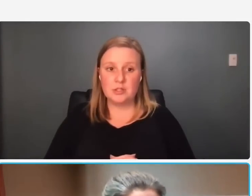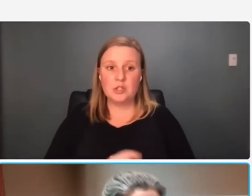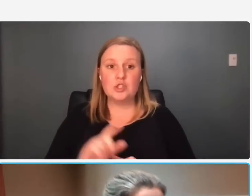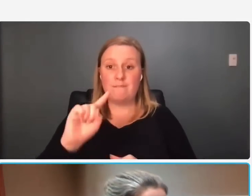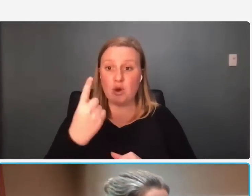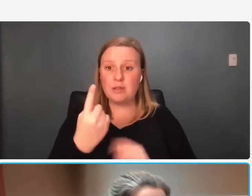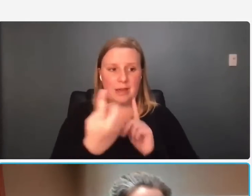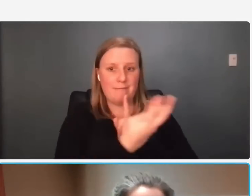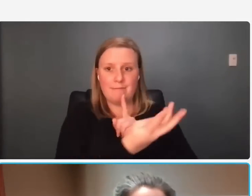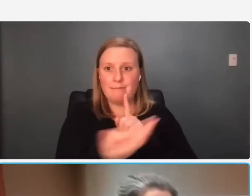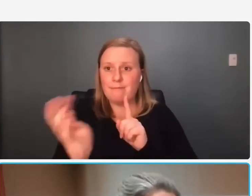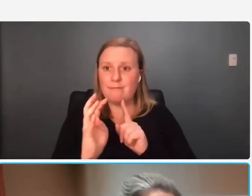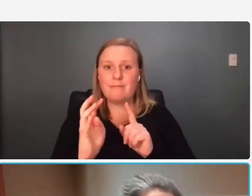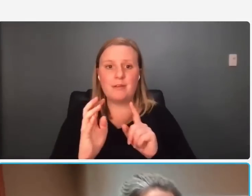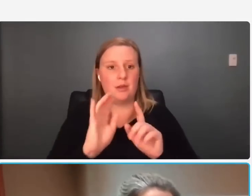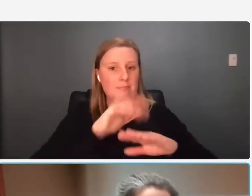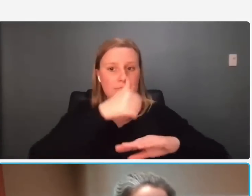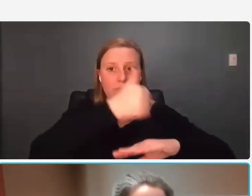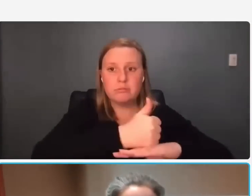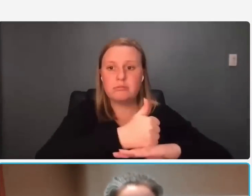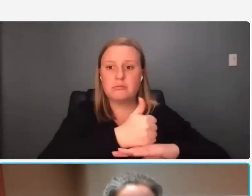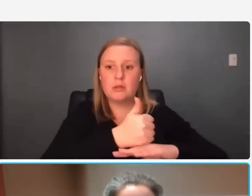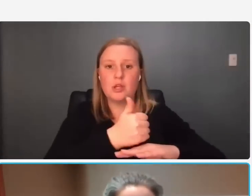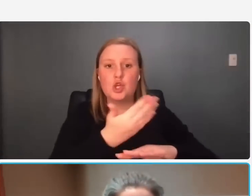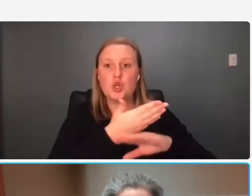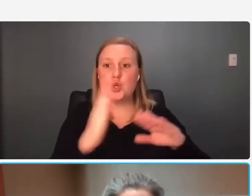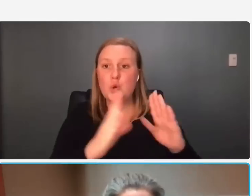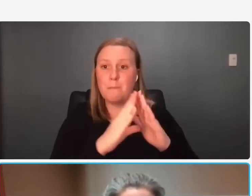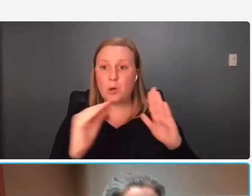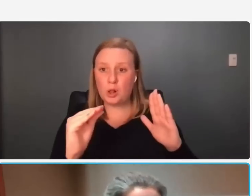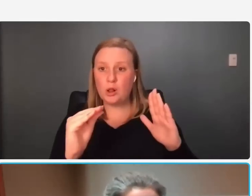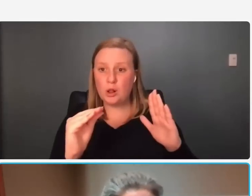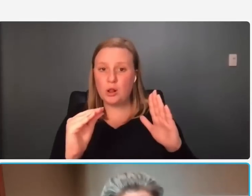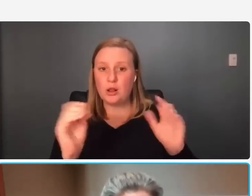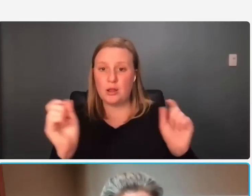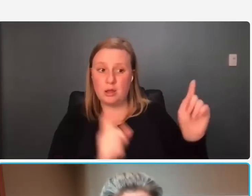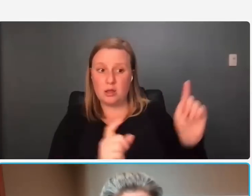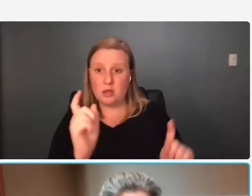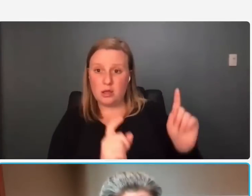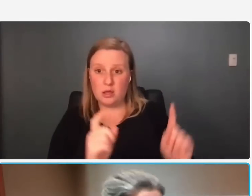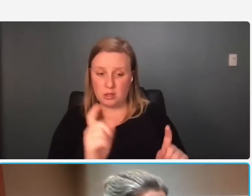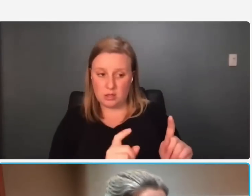tool and we worked on this with Flinders University. That trial had two expert advisory groups providing